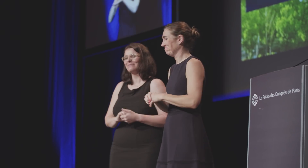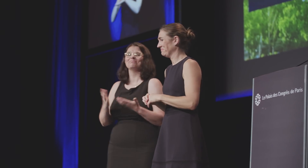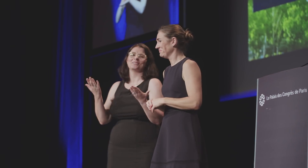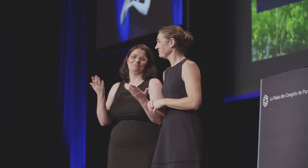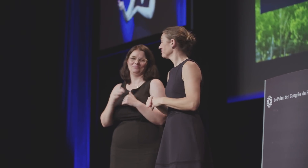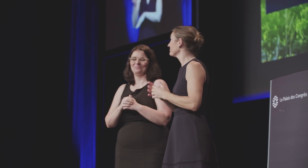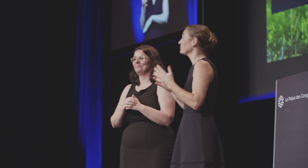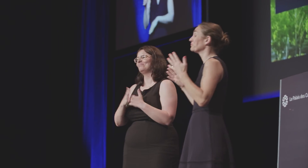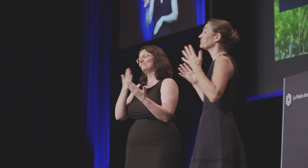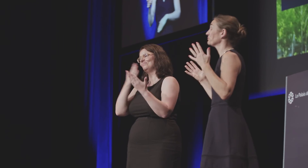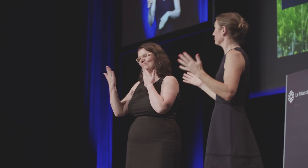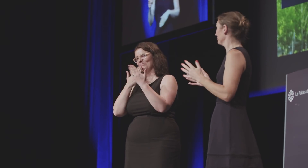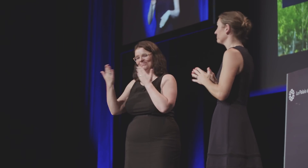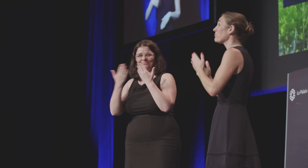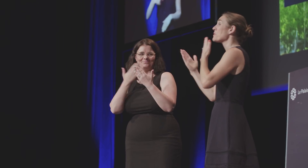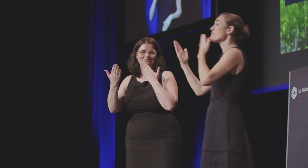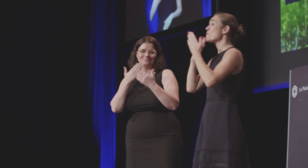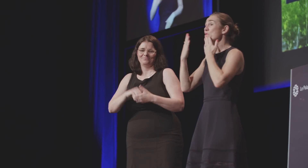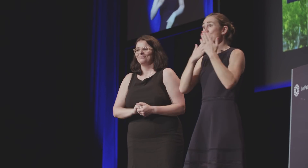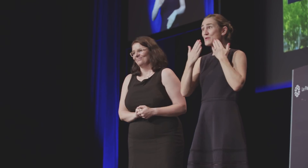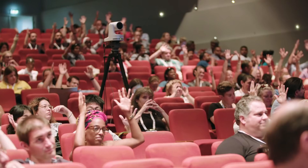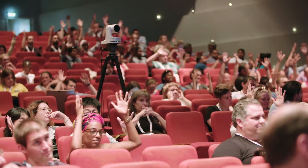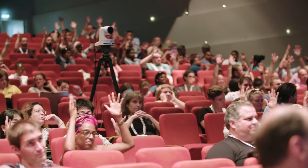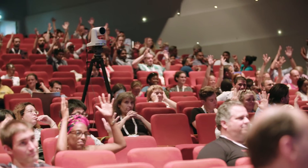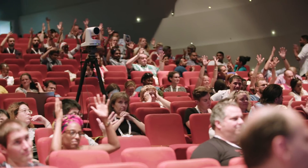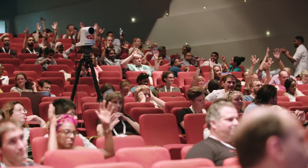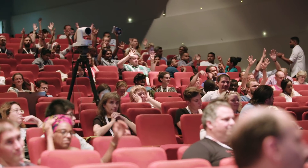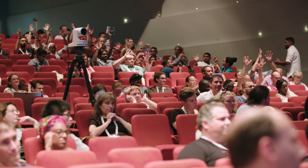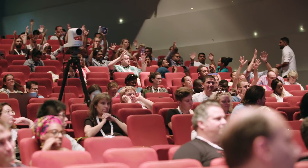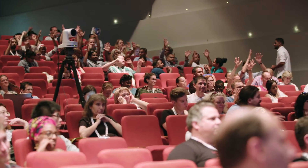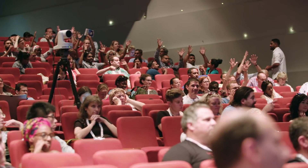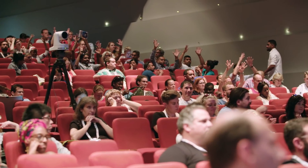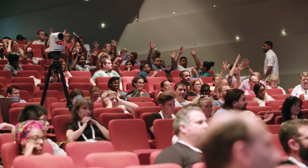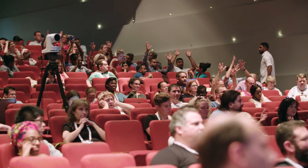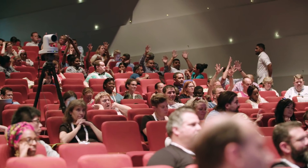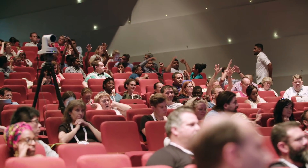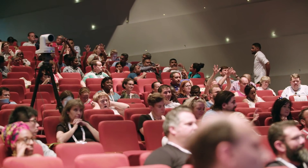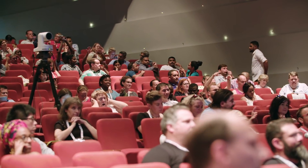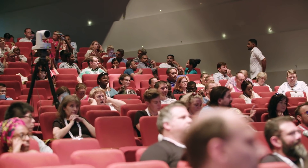Children, they're developing, and they're our future. Thank you very much. Thank you.